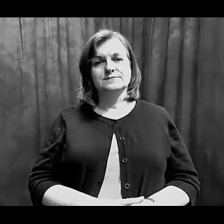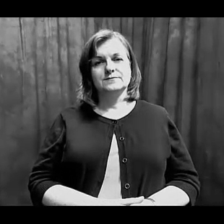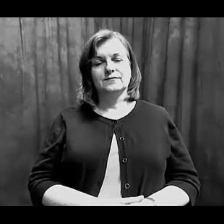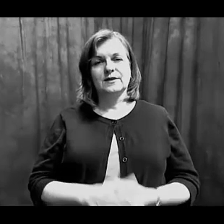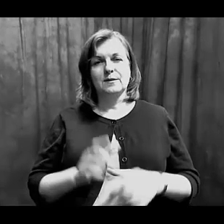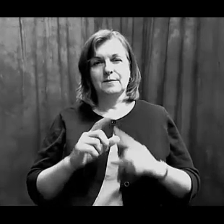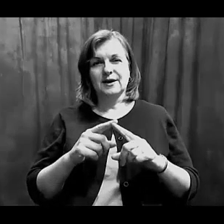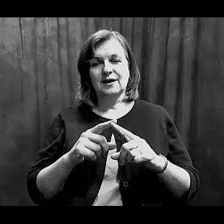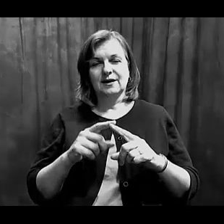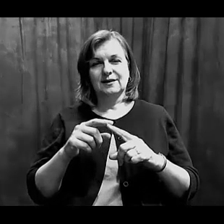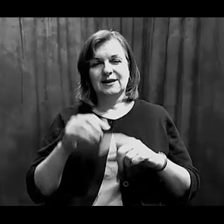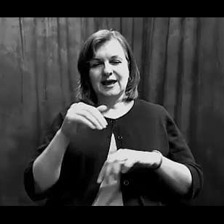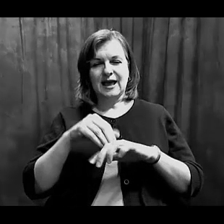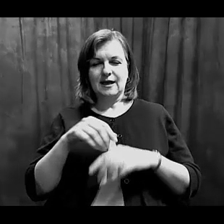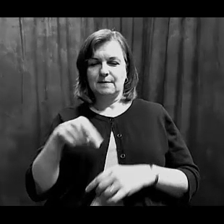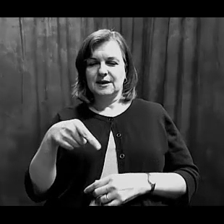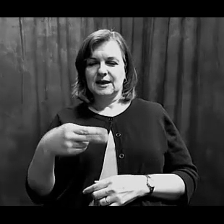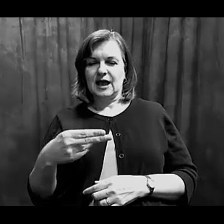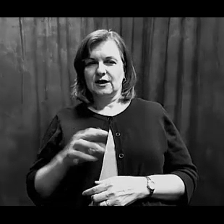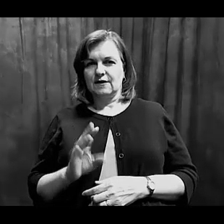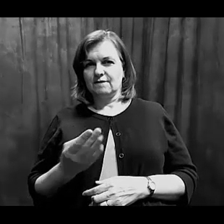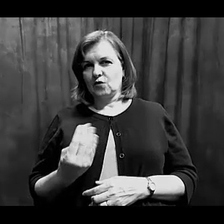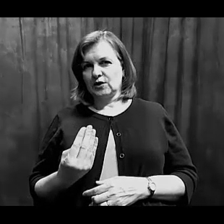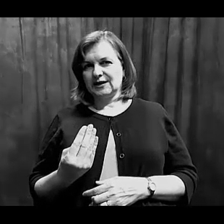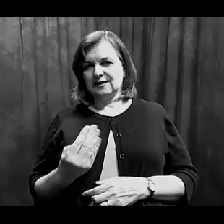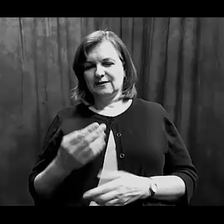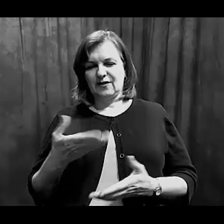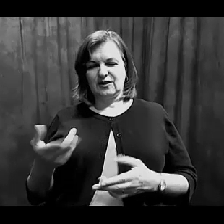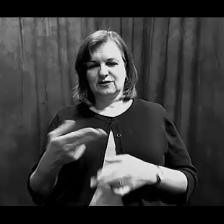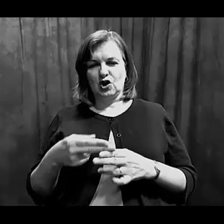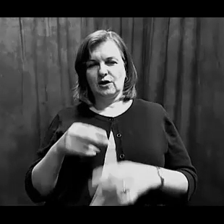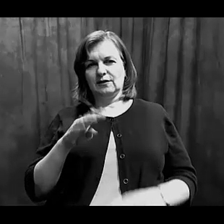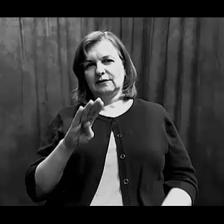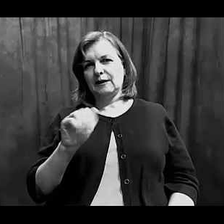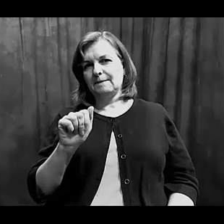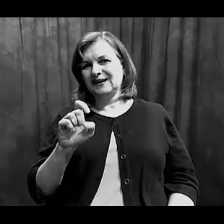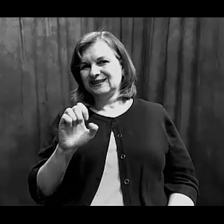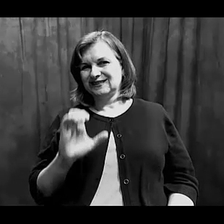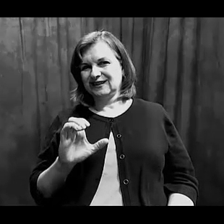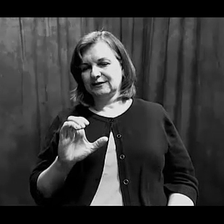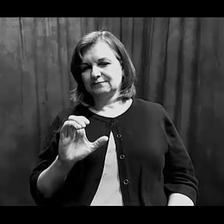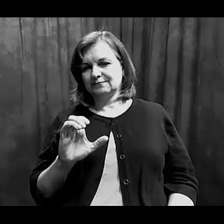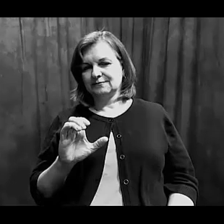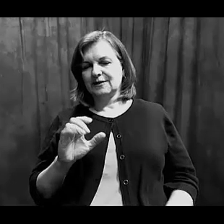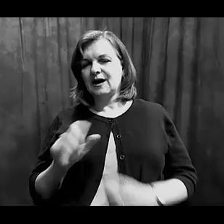and what we look at is the fact that things down here at pH 14 are what we call basic are just